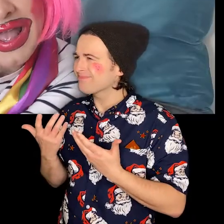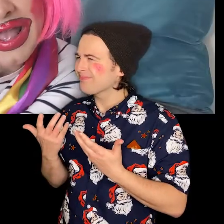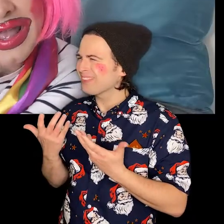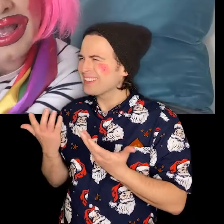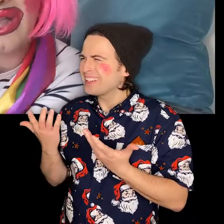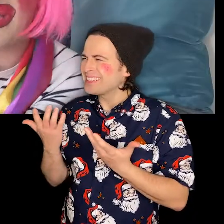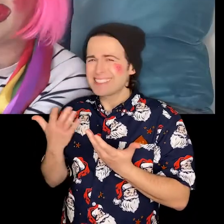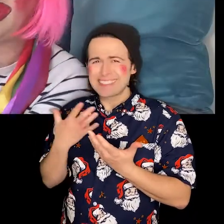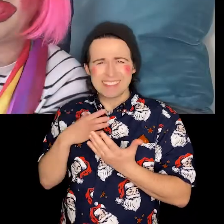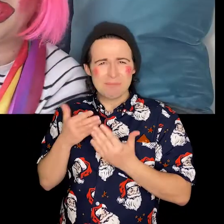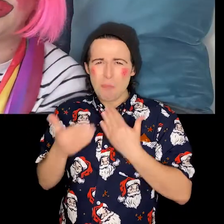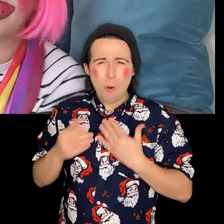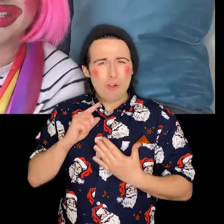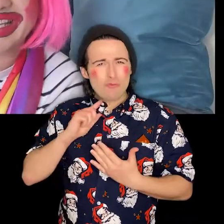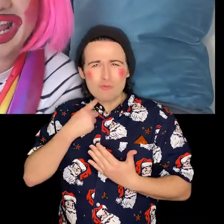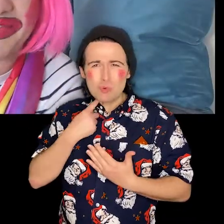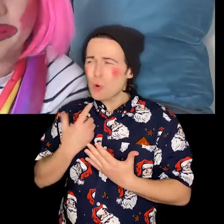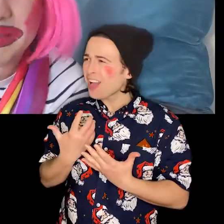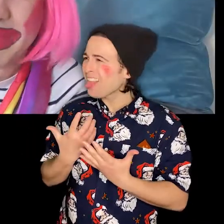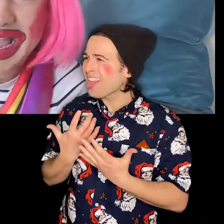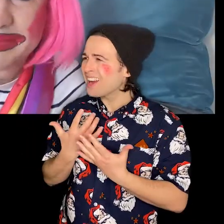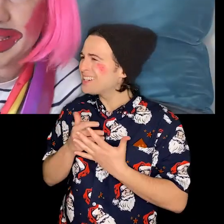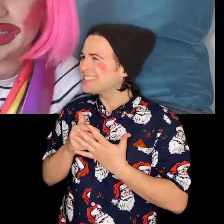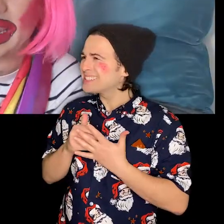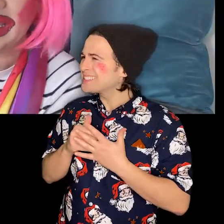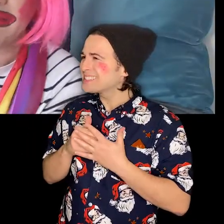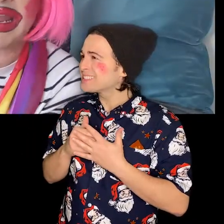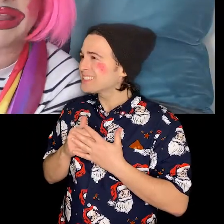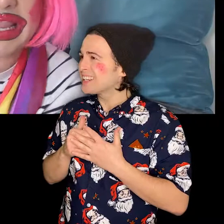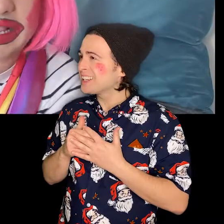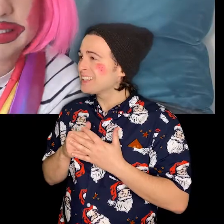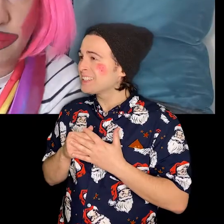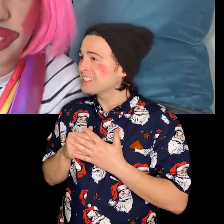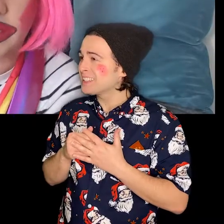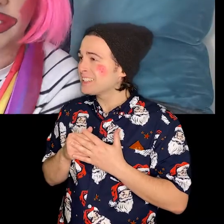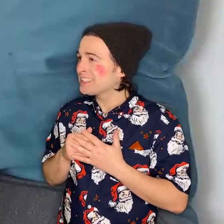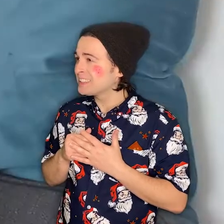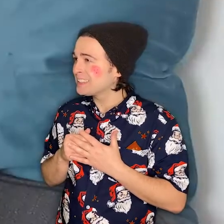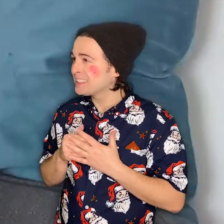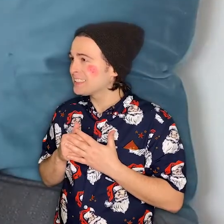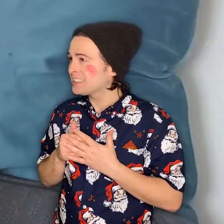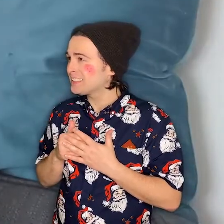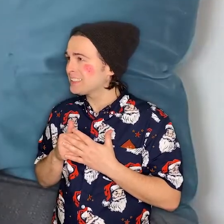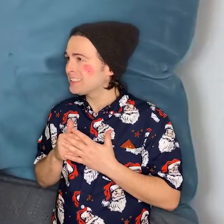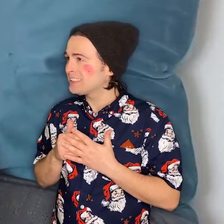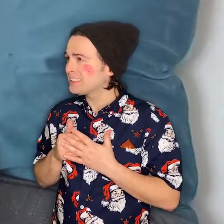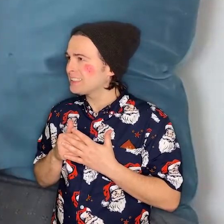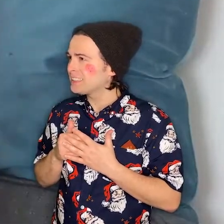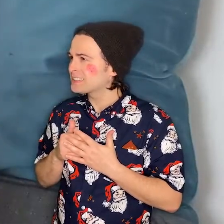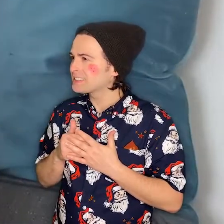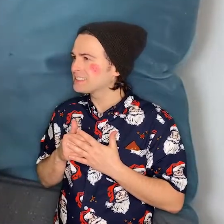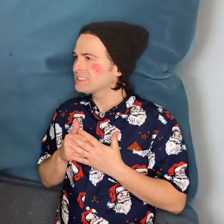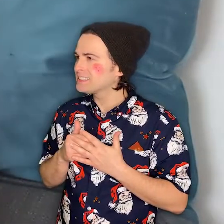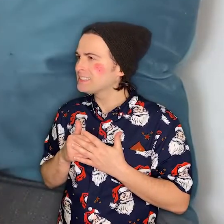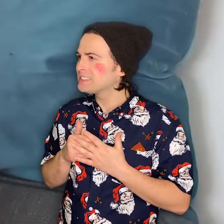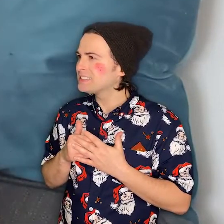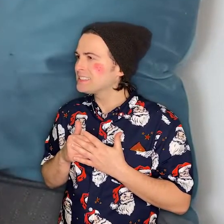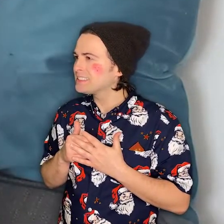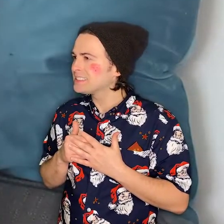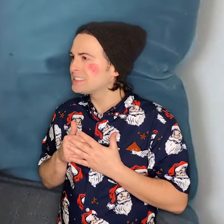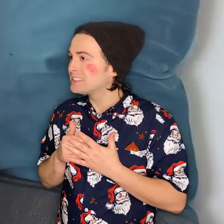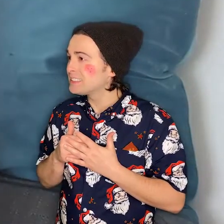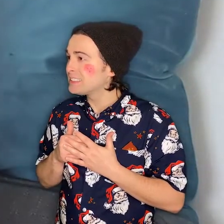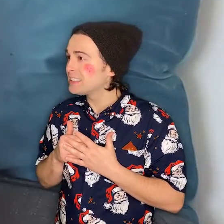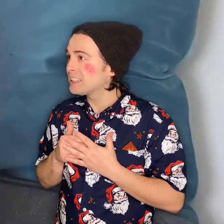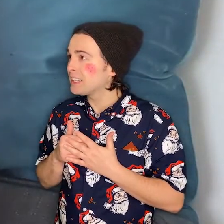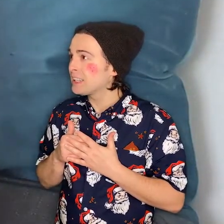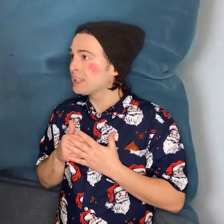Carina – You’re driving me mad missy. Last one, try this. ‘Tweena, Sheena, who do yous think you're talking to?